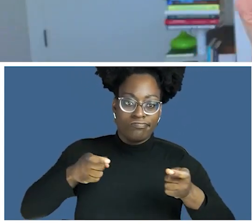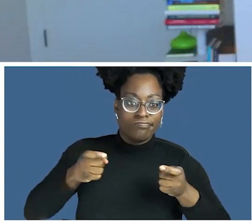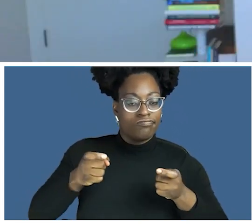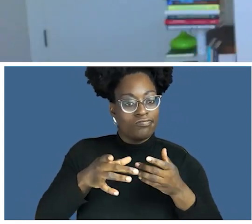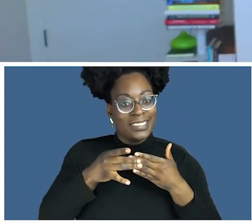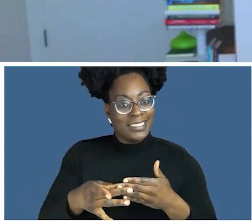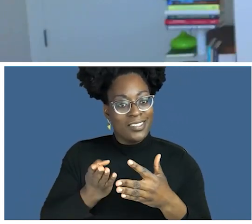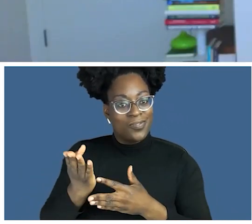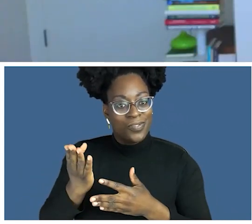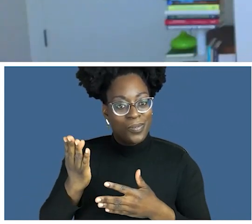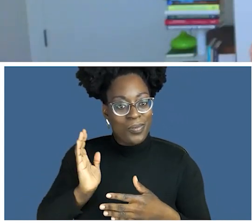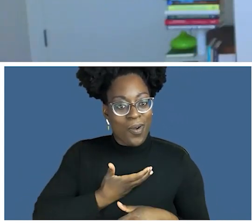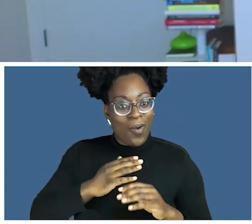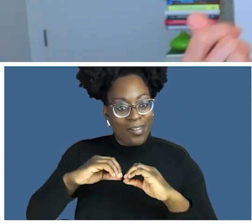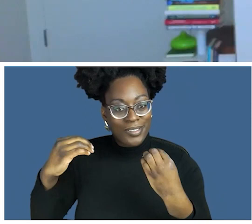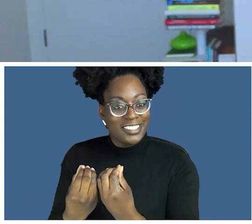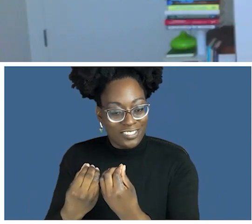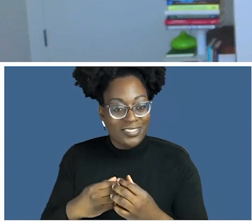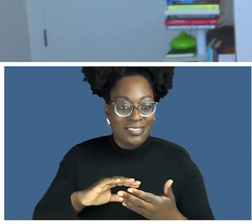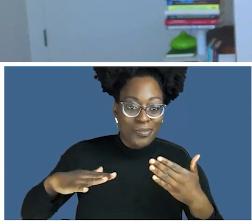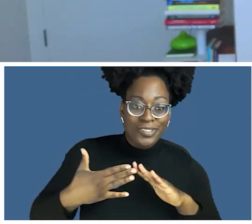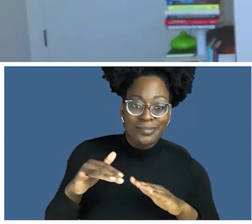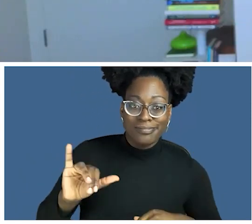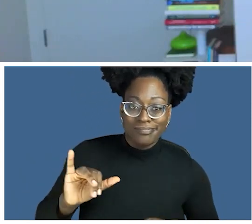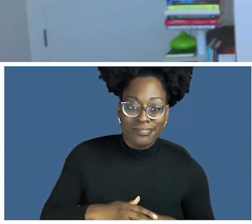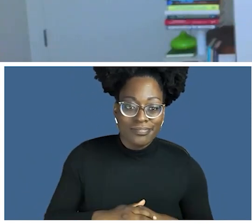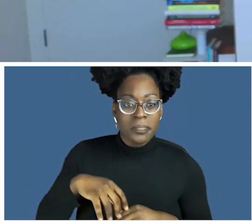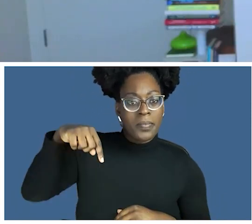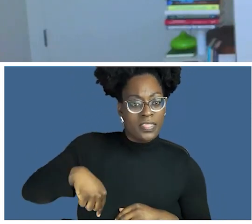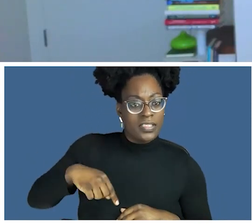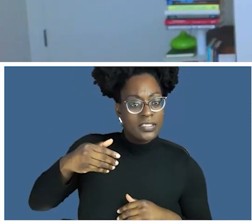In this episode, you'll learn tangible actionable steps that you can take to lead the change